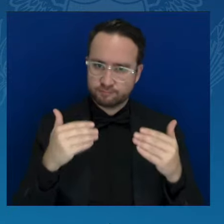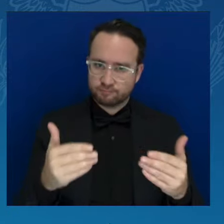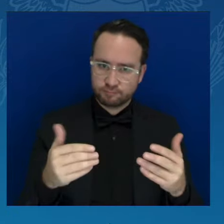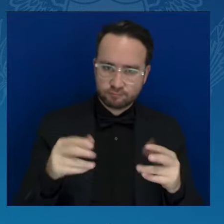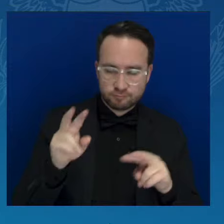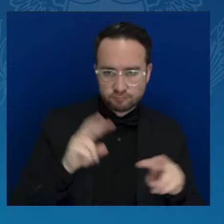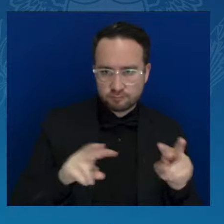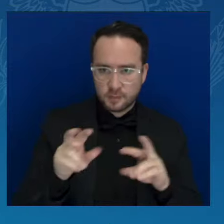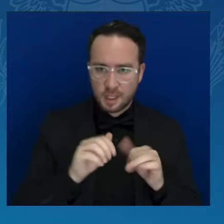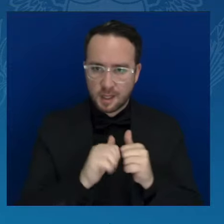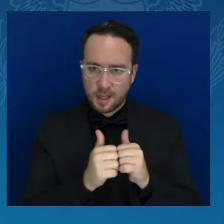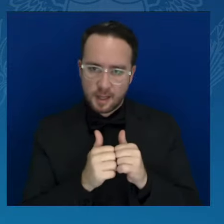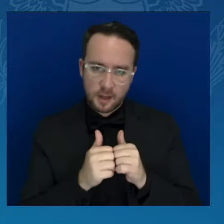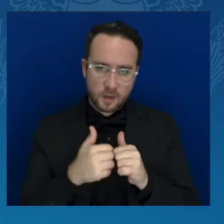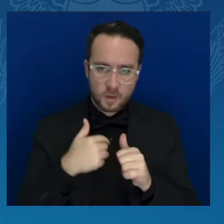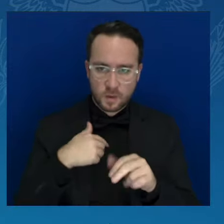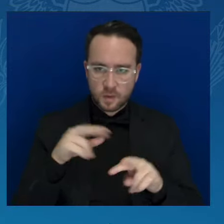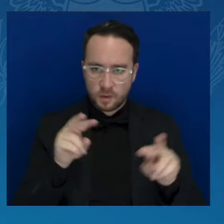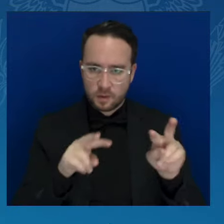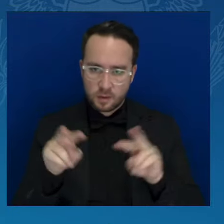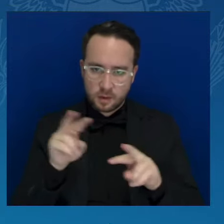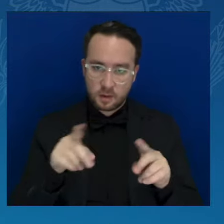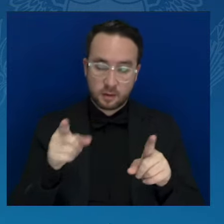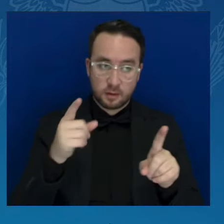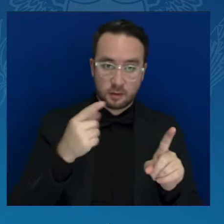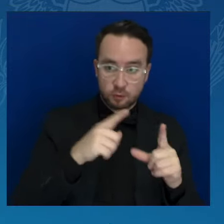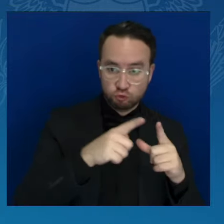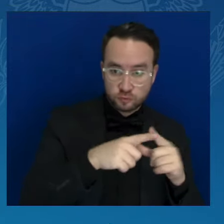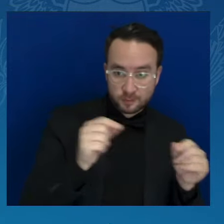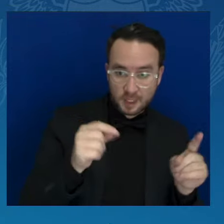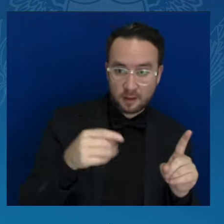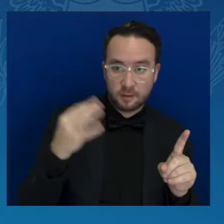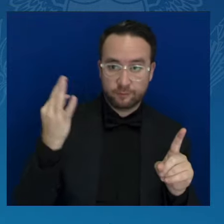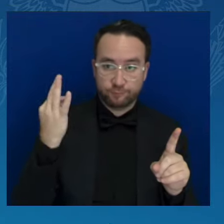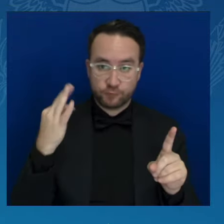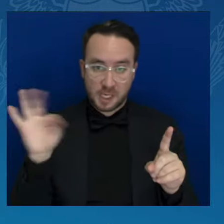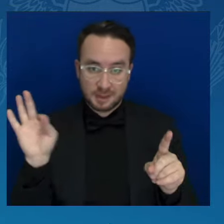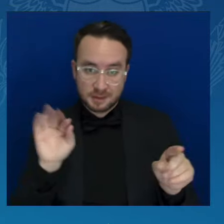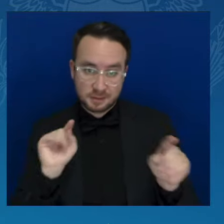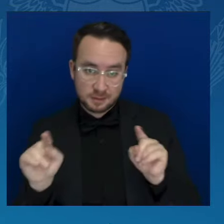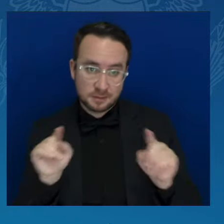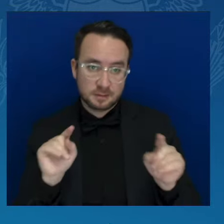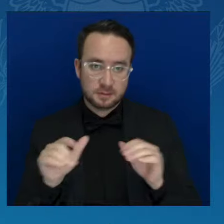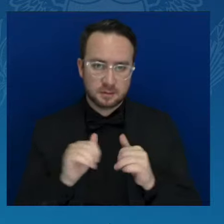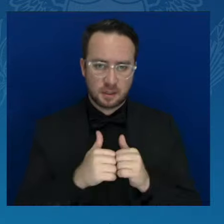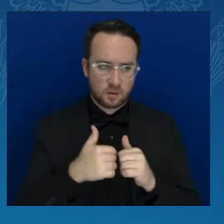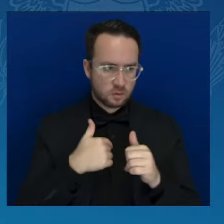And they've led to groundbreaking commitments to strengthen commercial cooperation, enhance the resilience of our systems